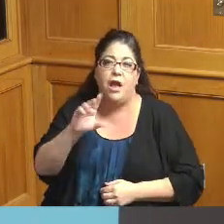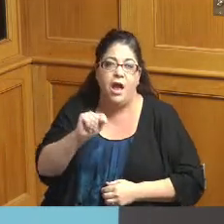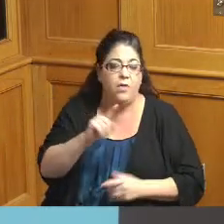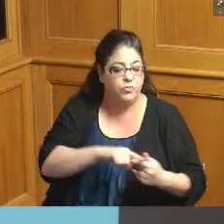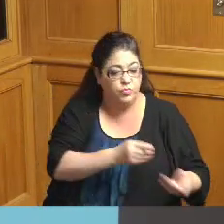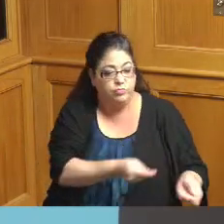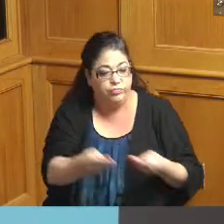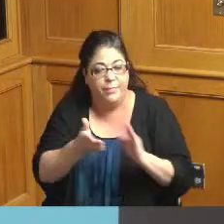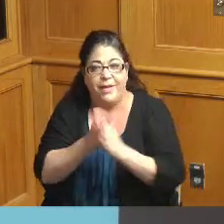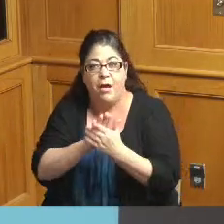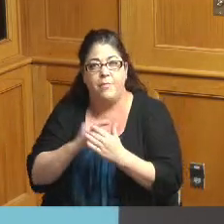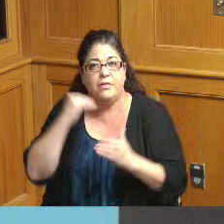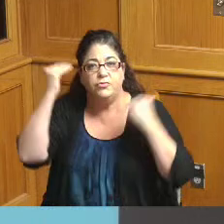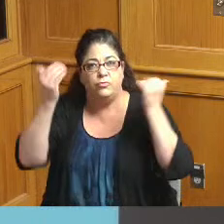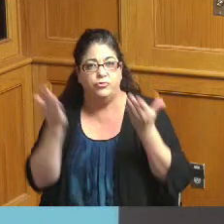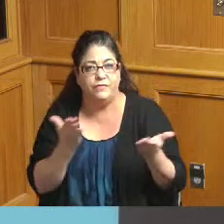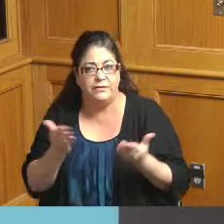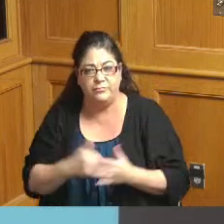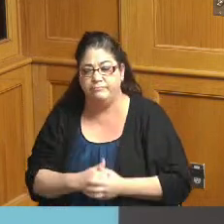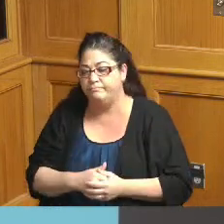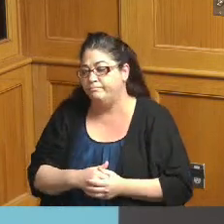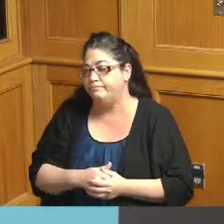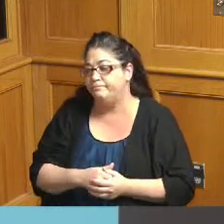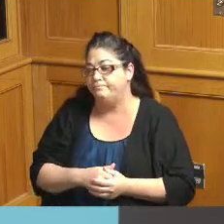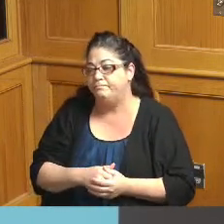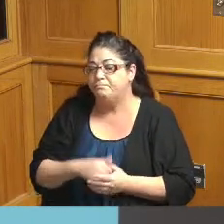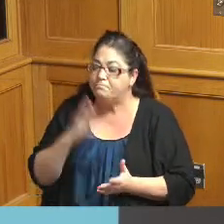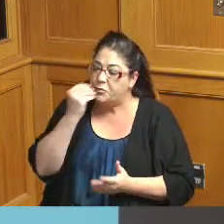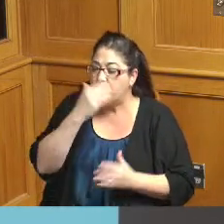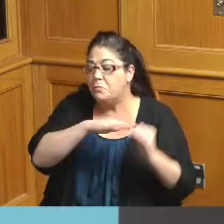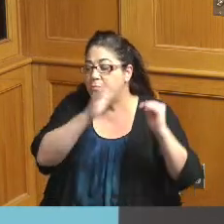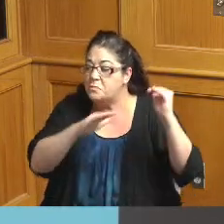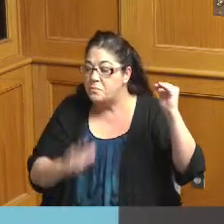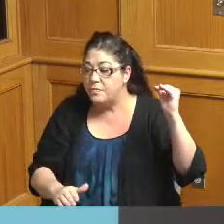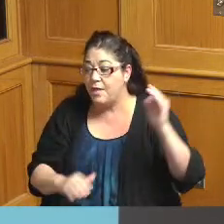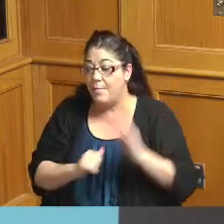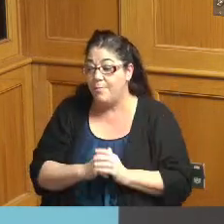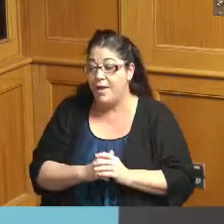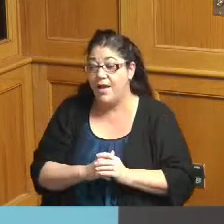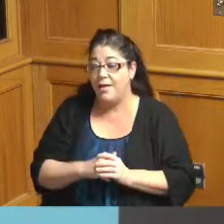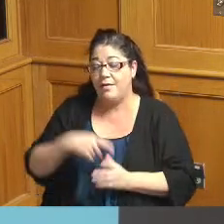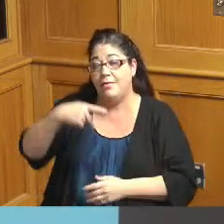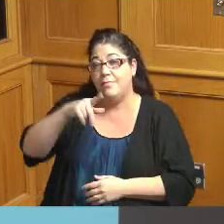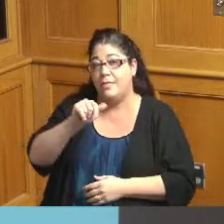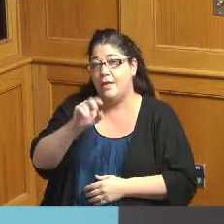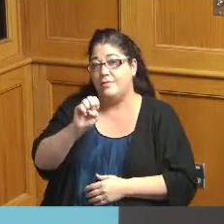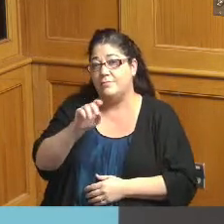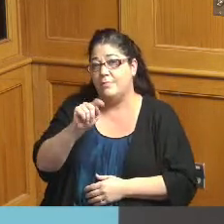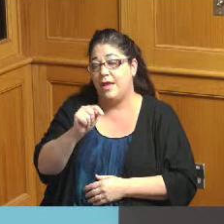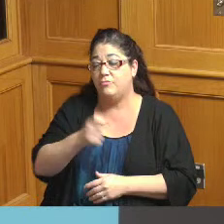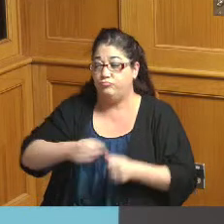but still that looks pretty good our placements are down so I think our probation team has done a